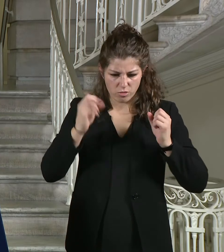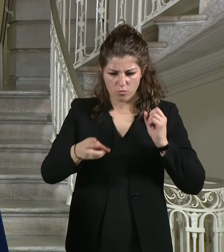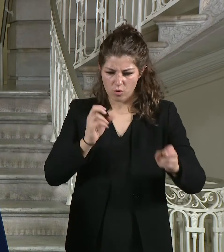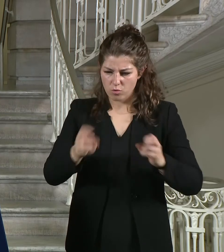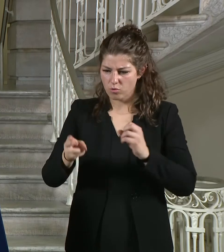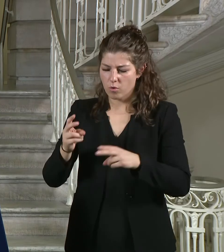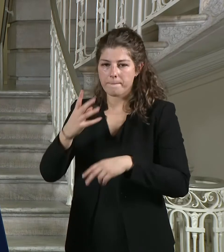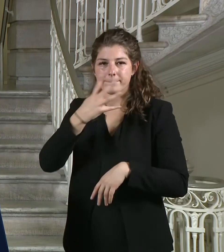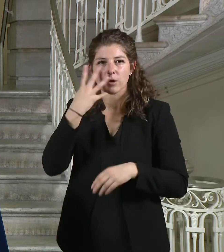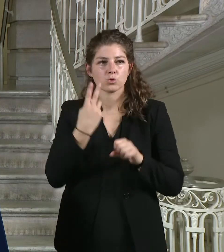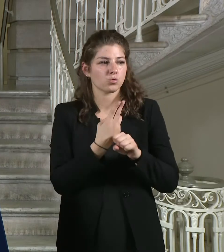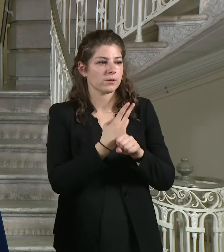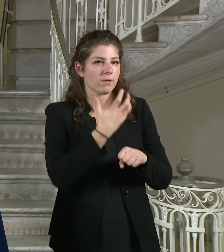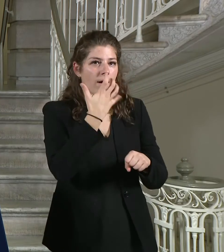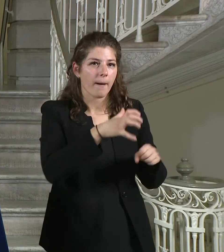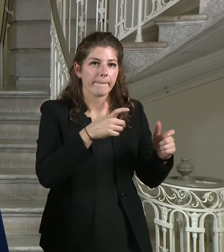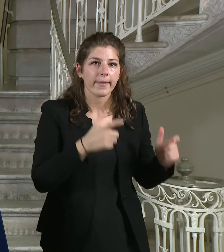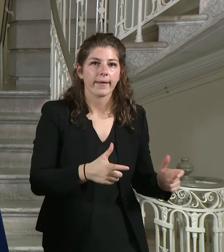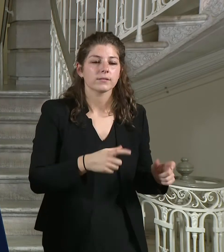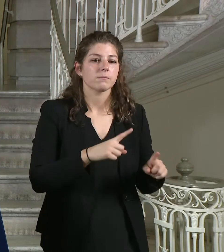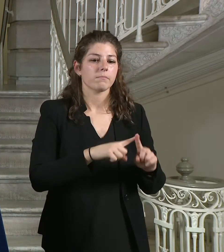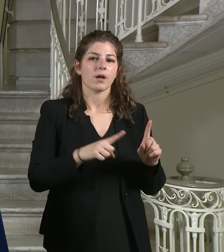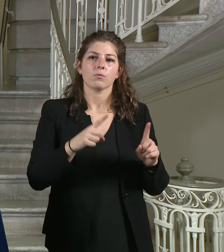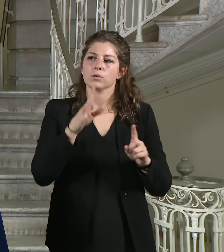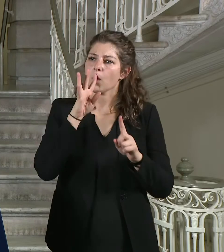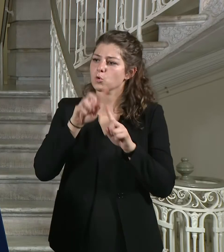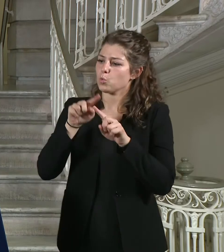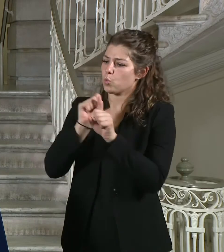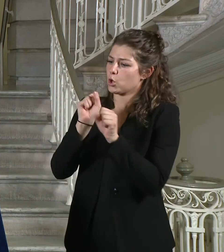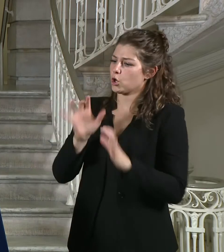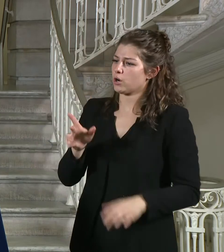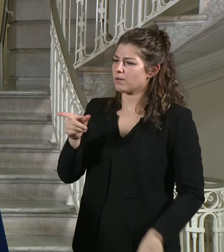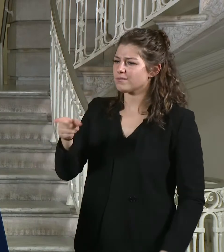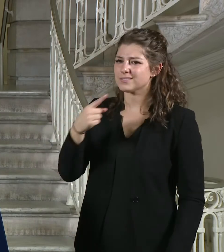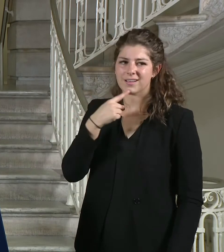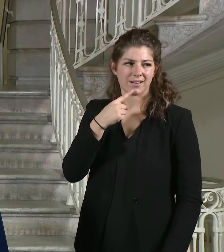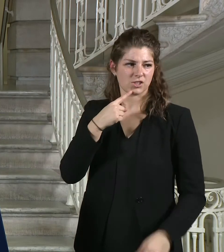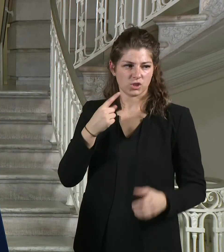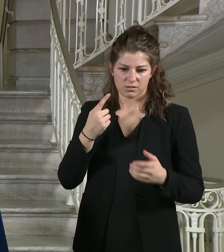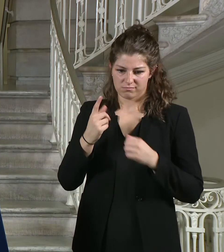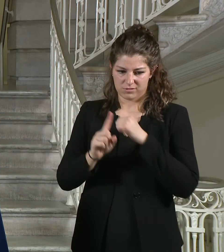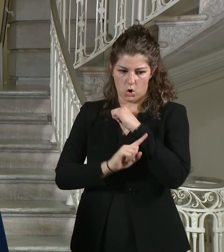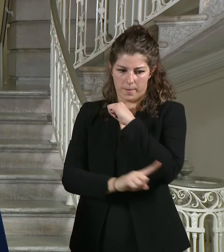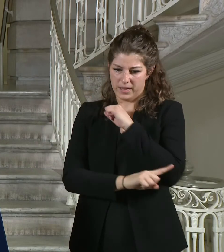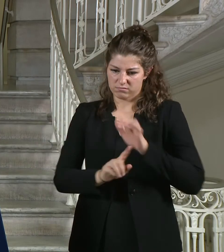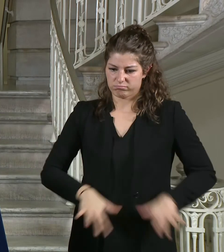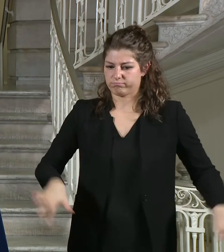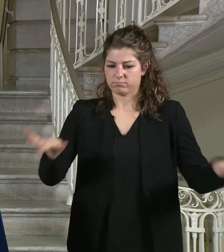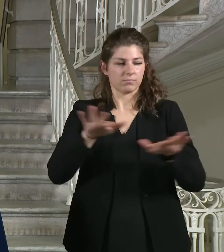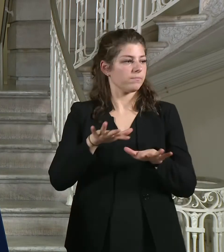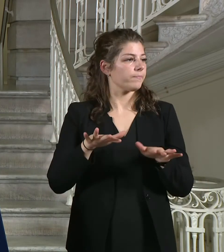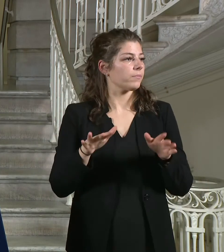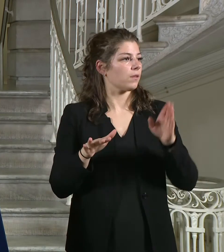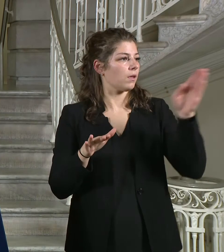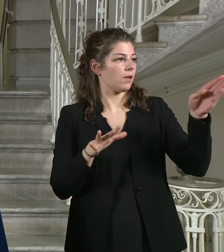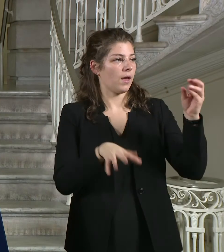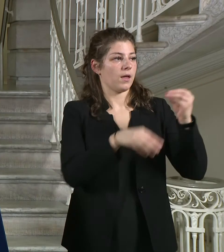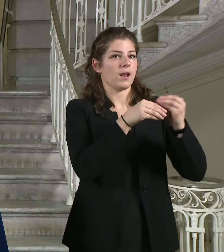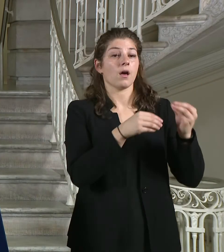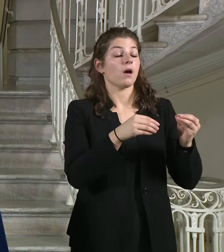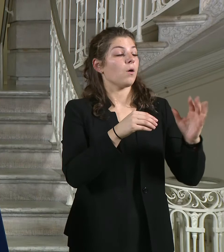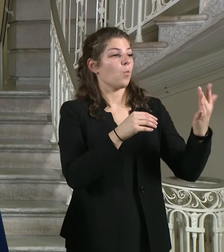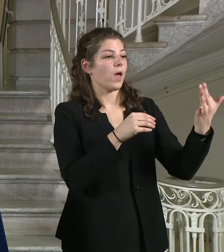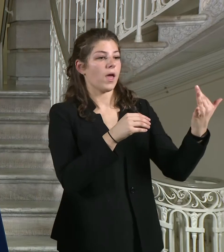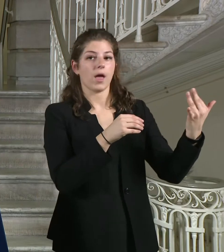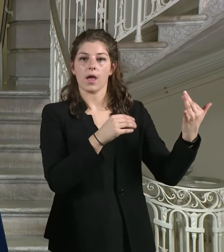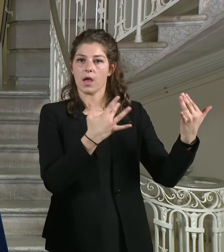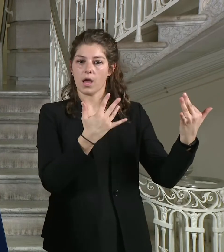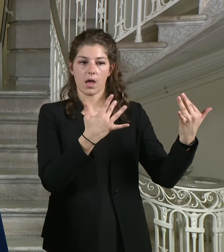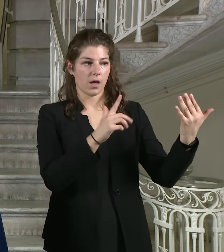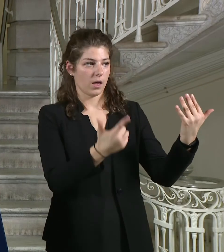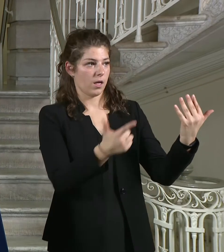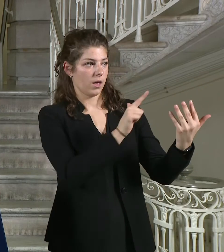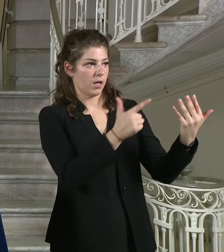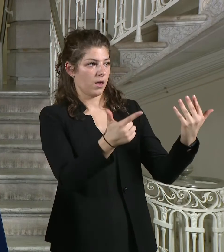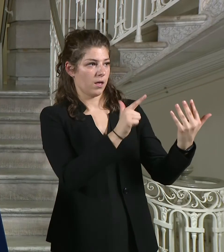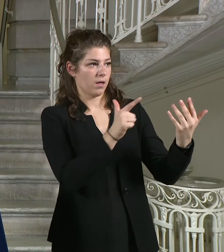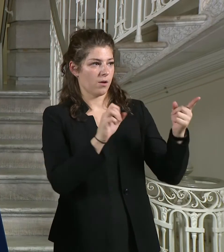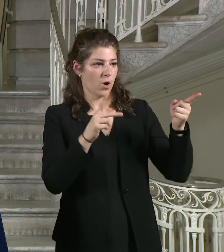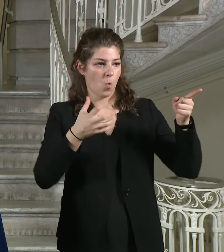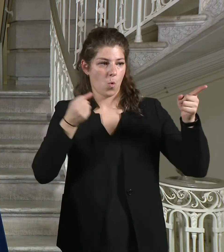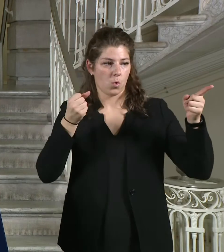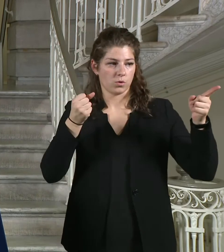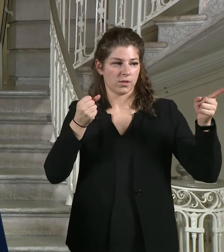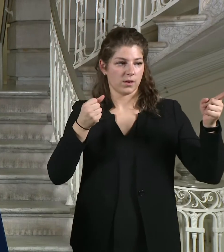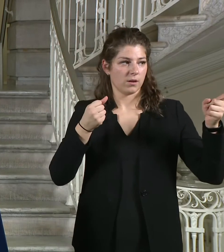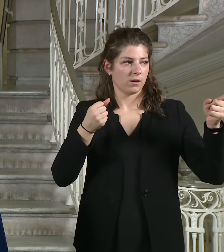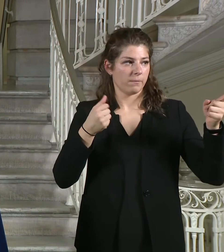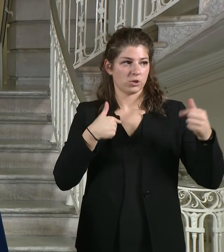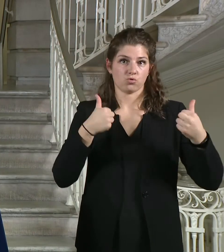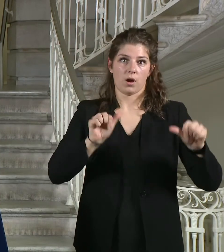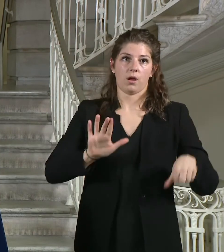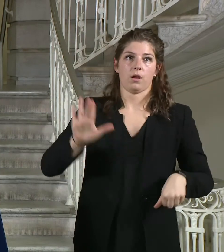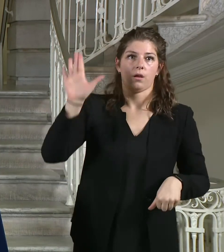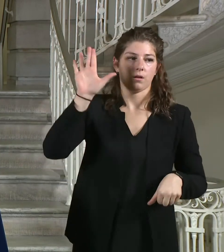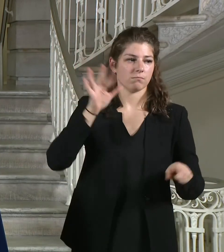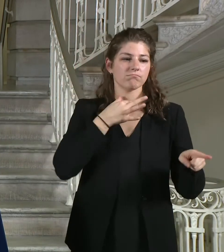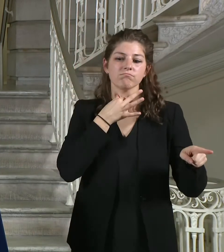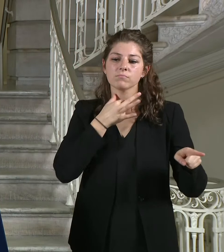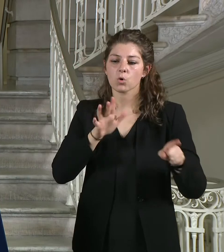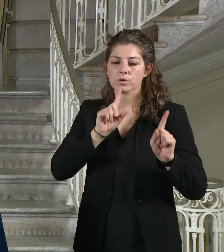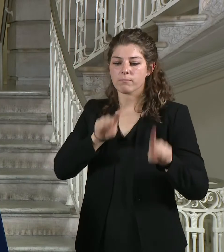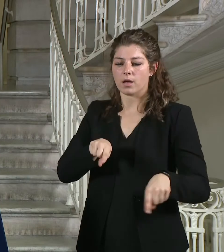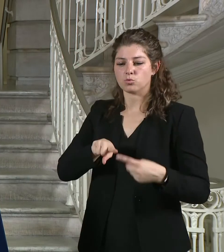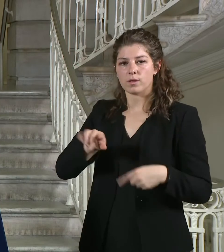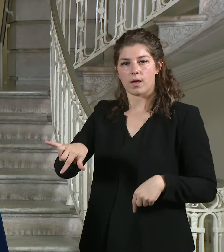INDISCERNIBLE ]